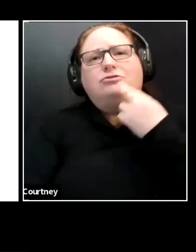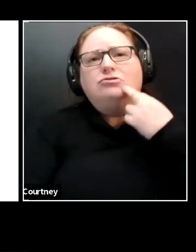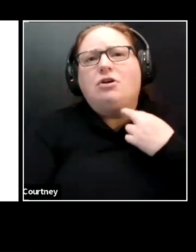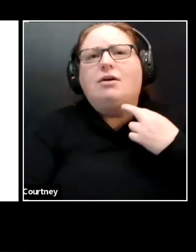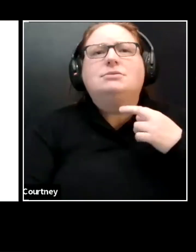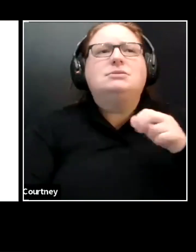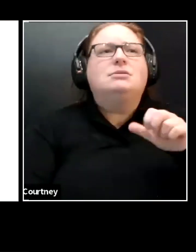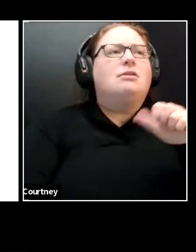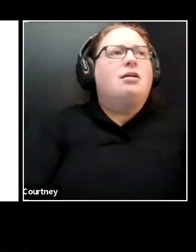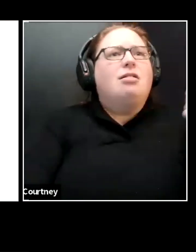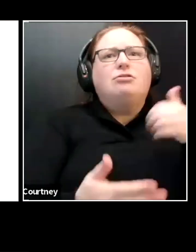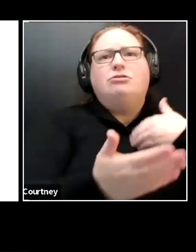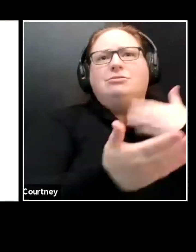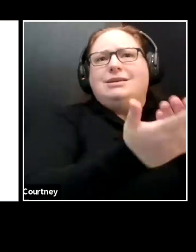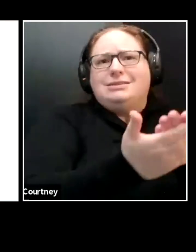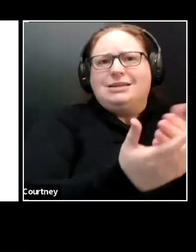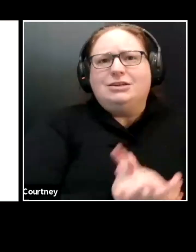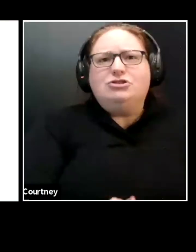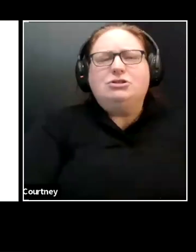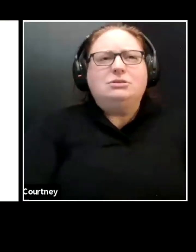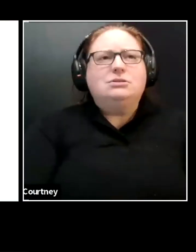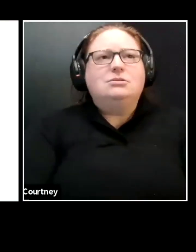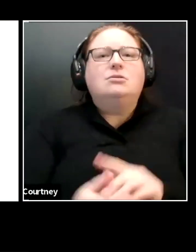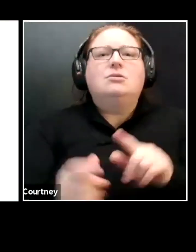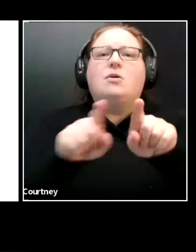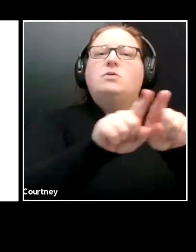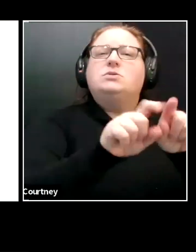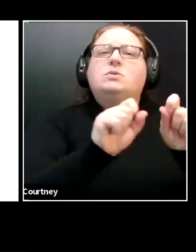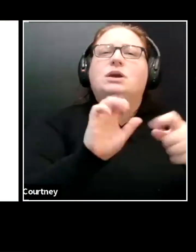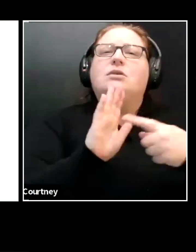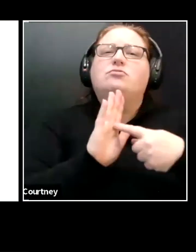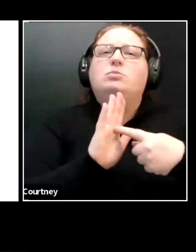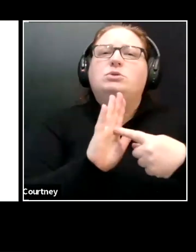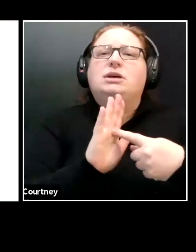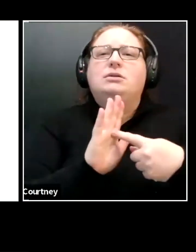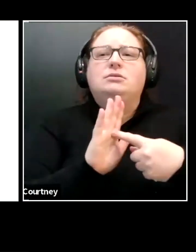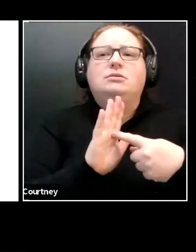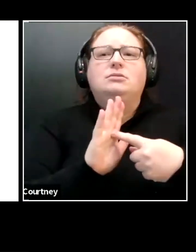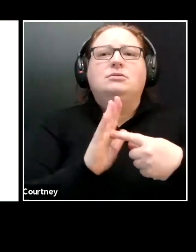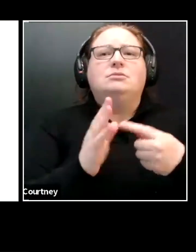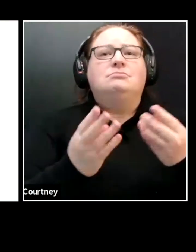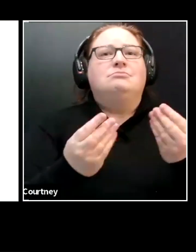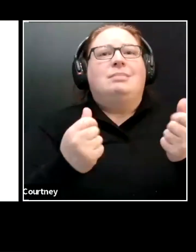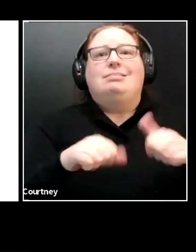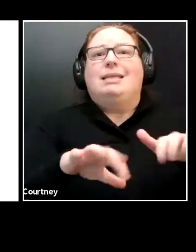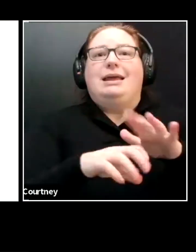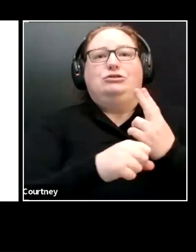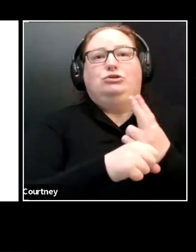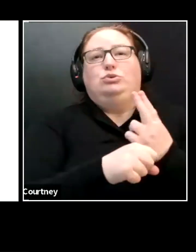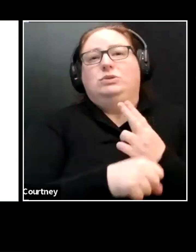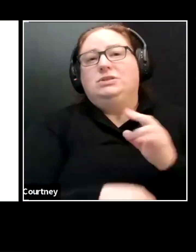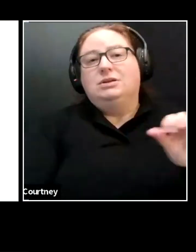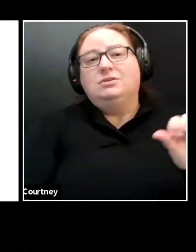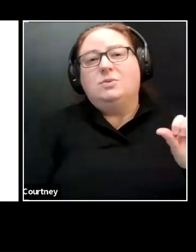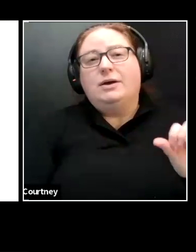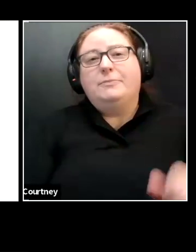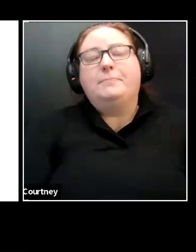into and uh it can also represent uh you know land use land use as well. Uh but there are some other